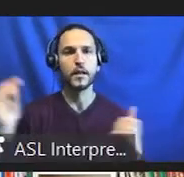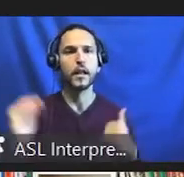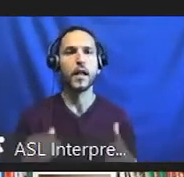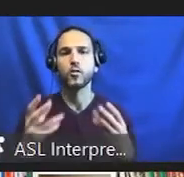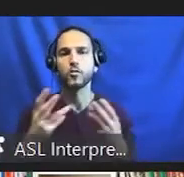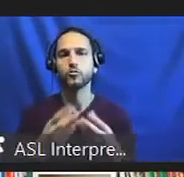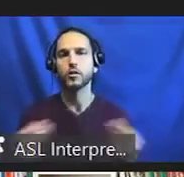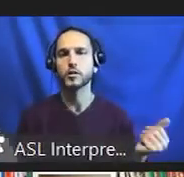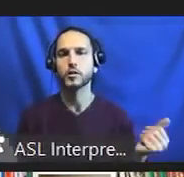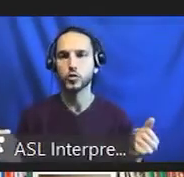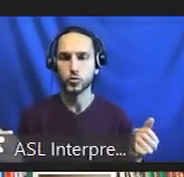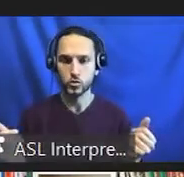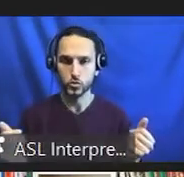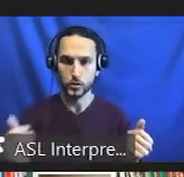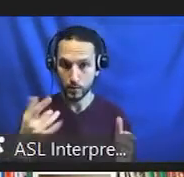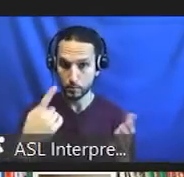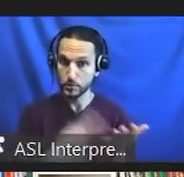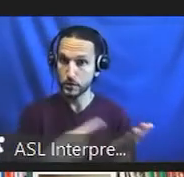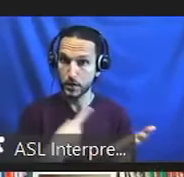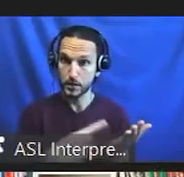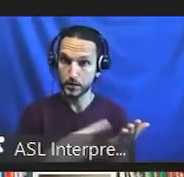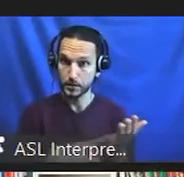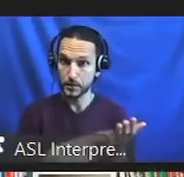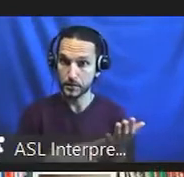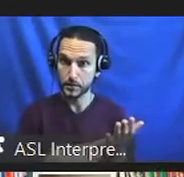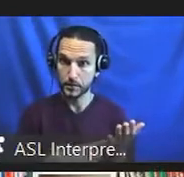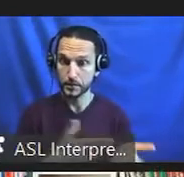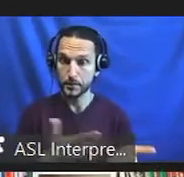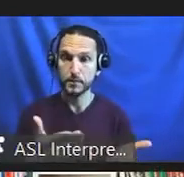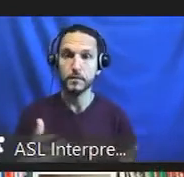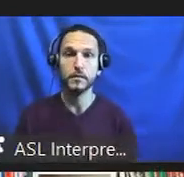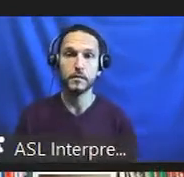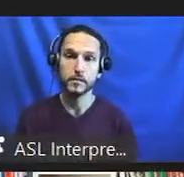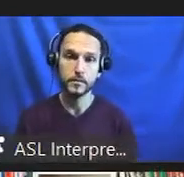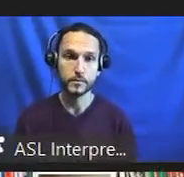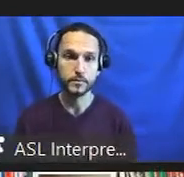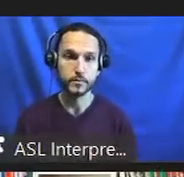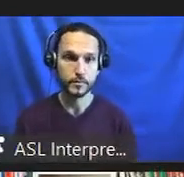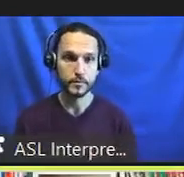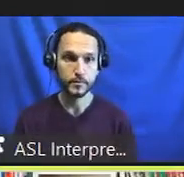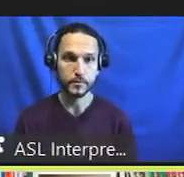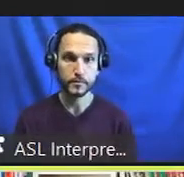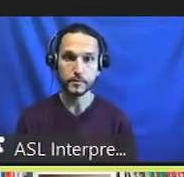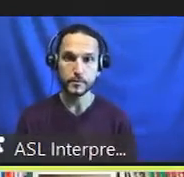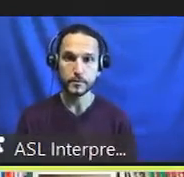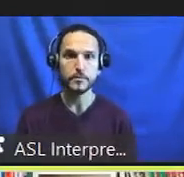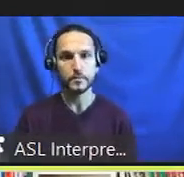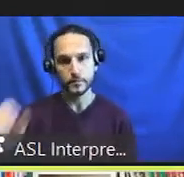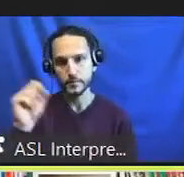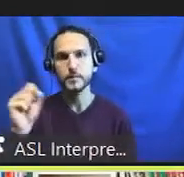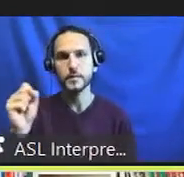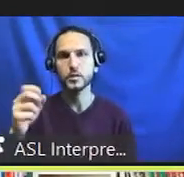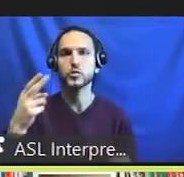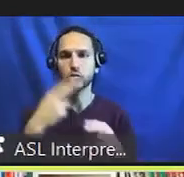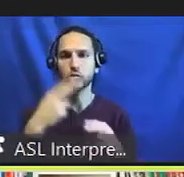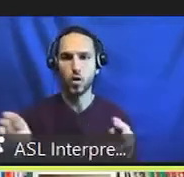right, how this worked out in real life. Yeah, very briefly I'll touch on that.